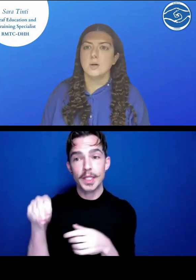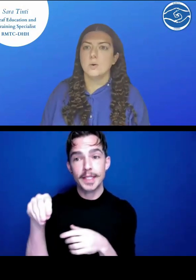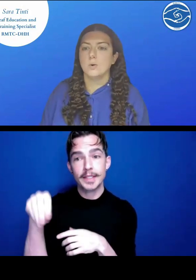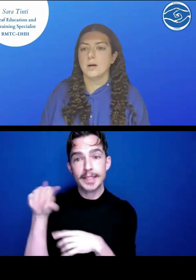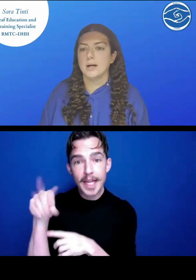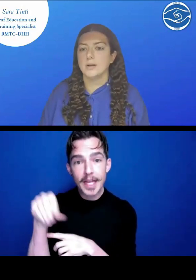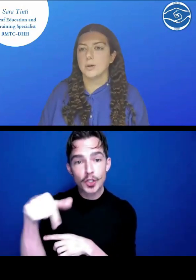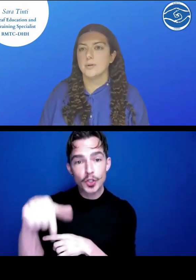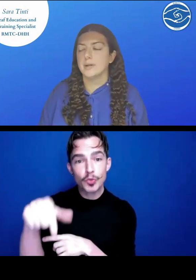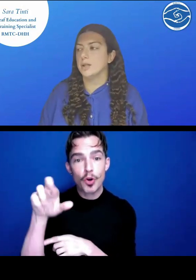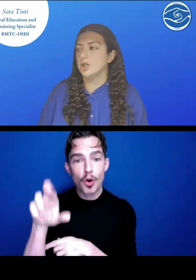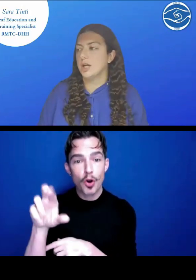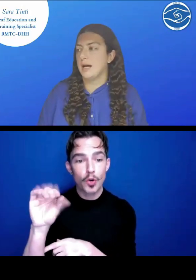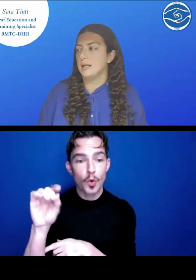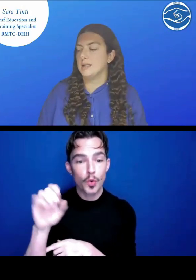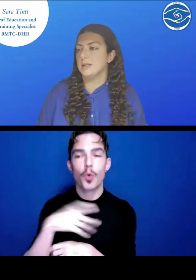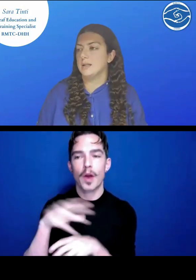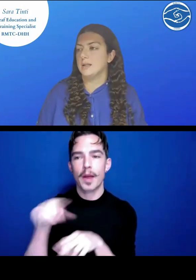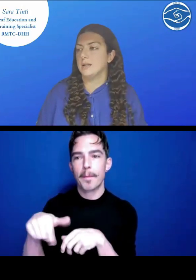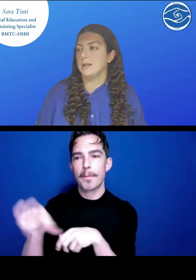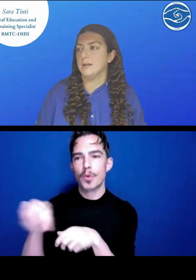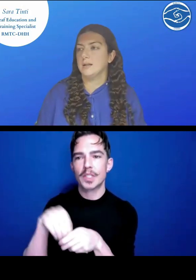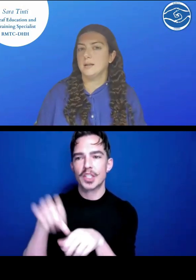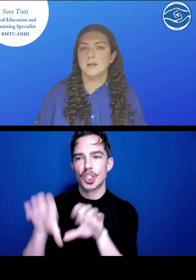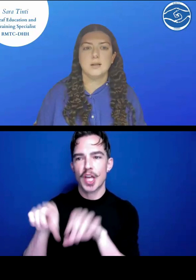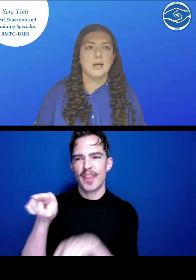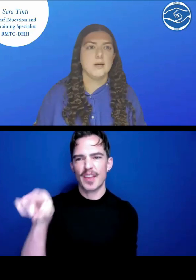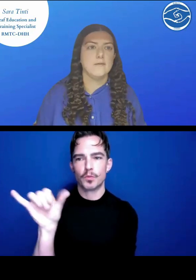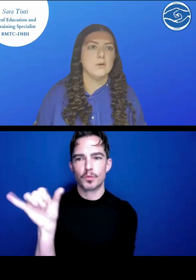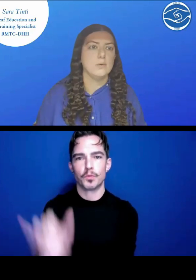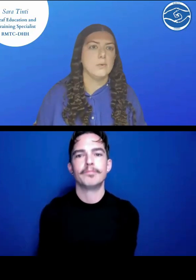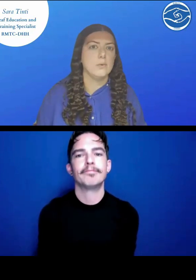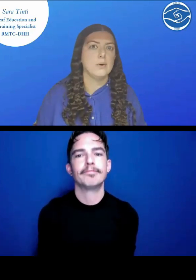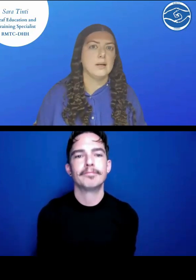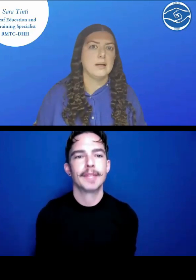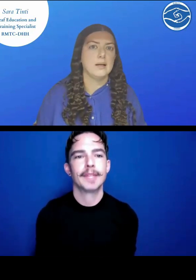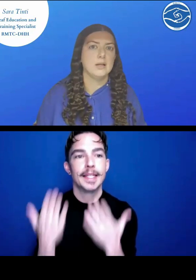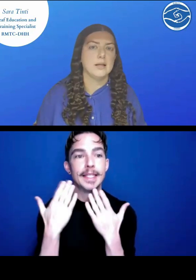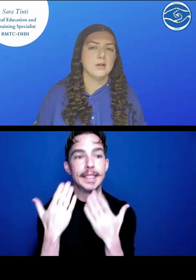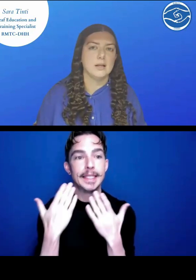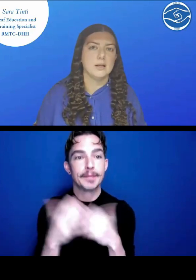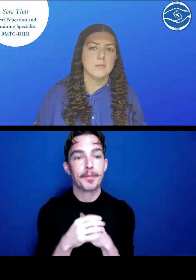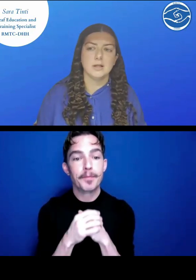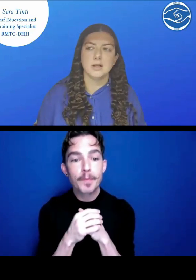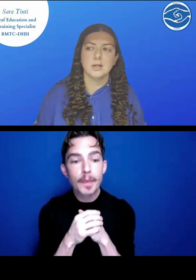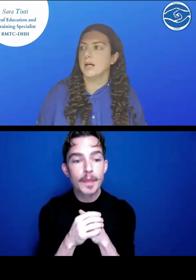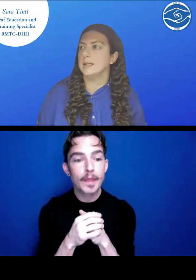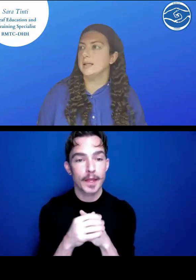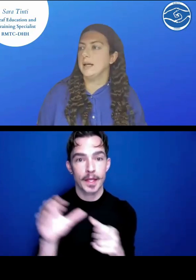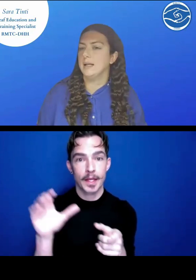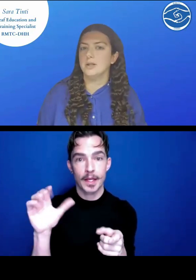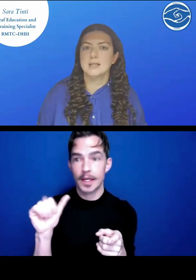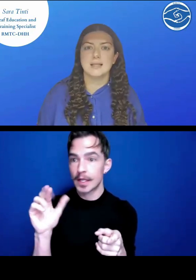the screen or I dropped them in the chat. If you came in later and need them in the chat again,